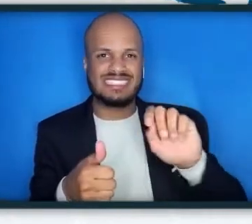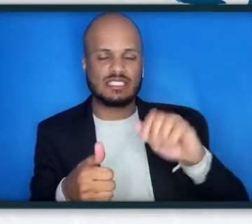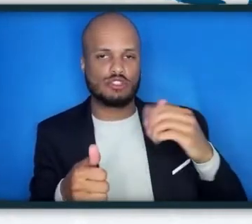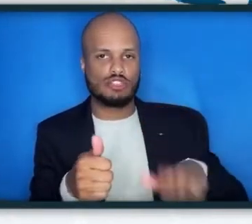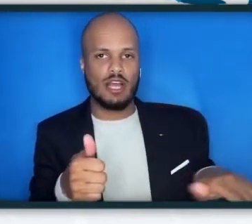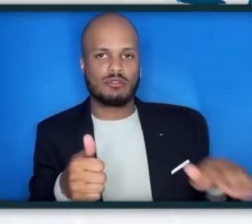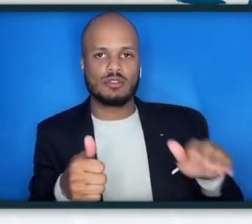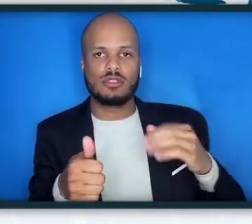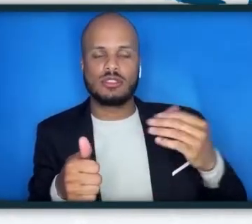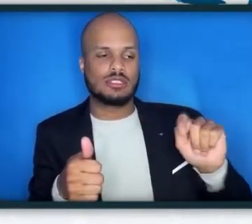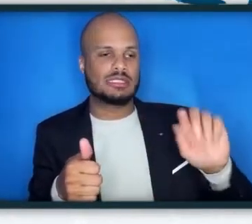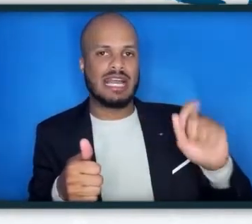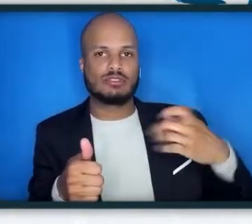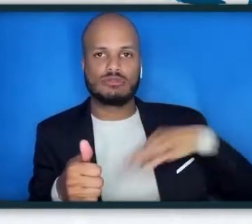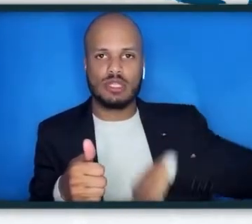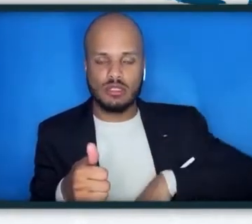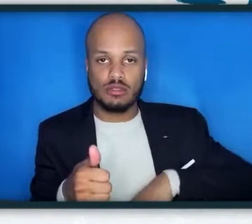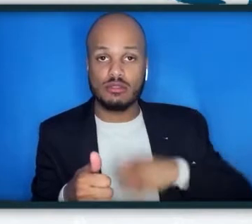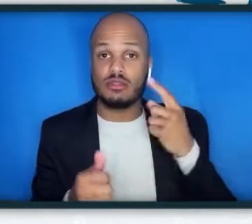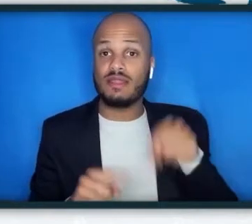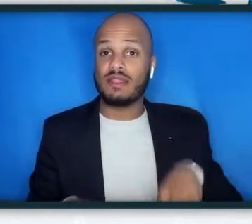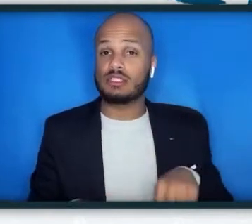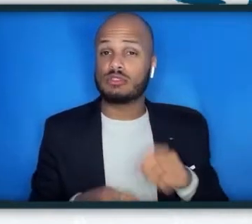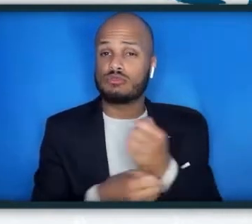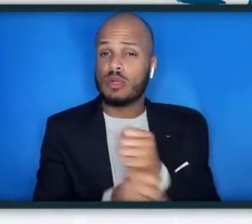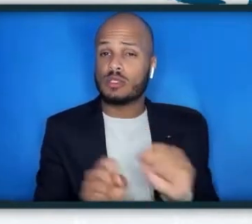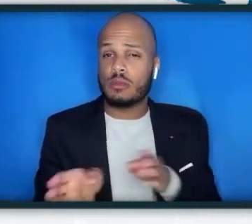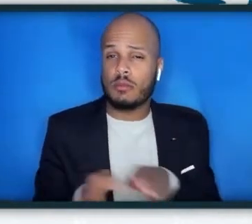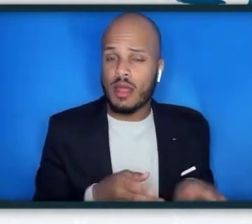The Rescue Plan increases the amount of the child tax credit